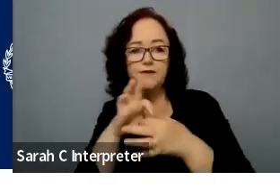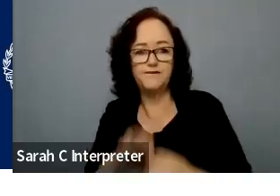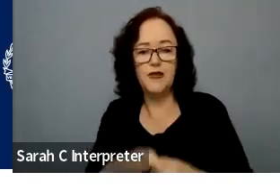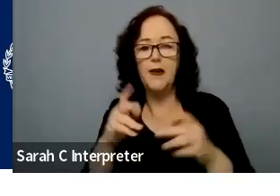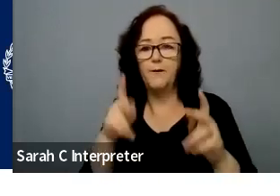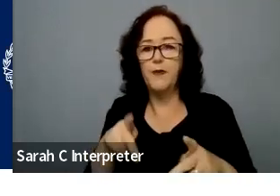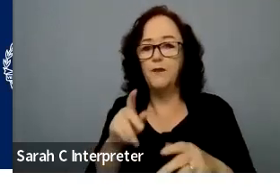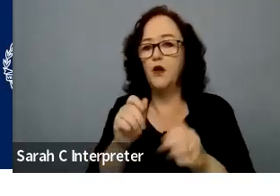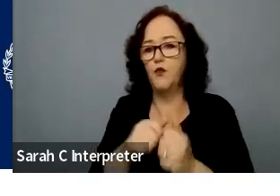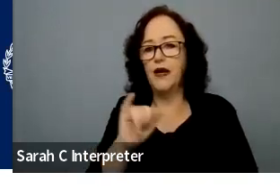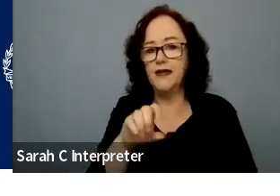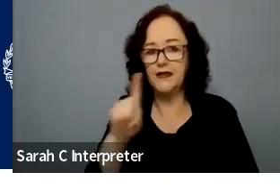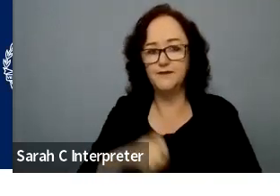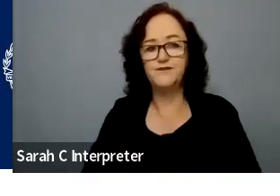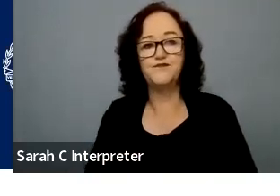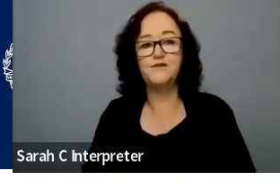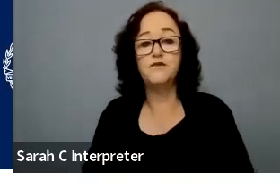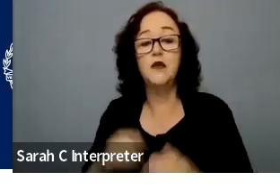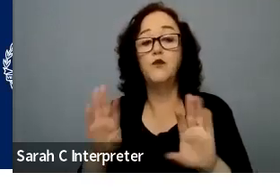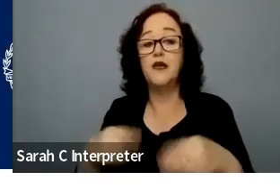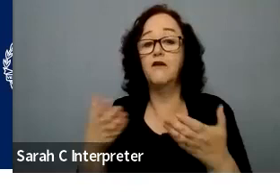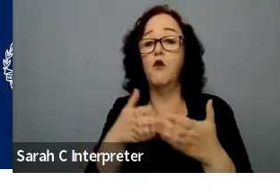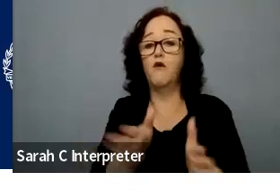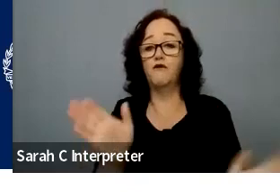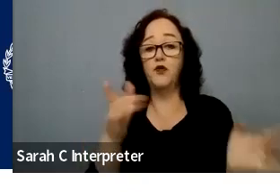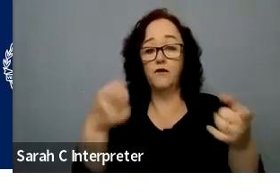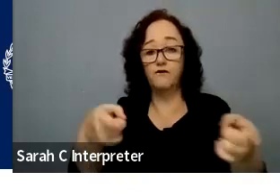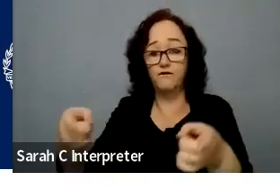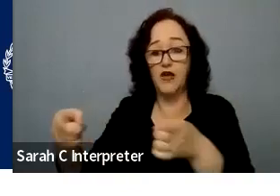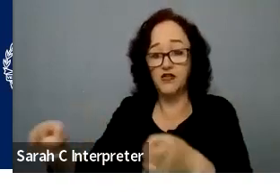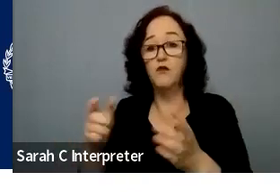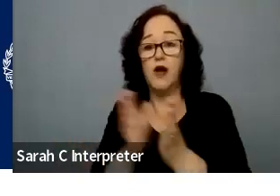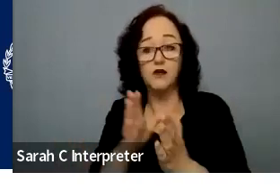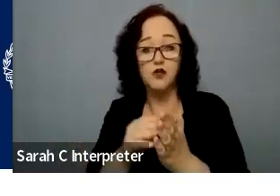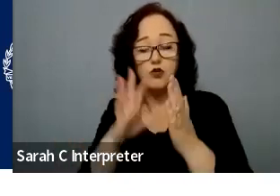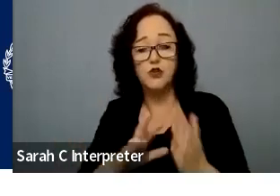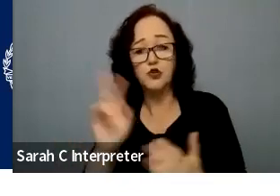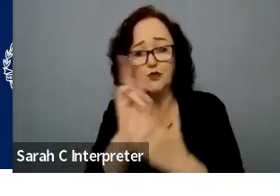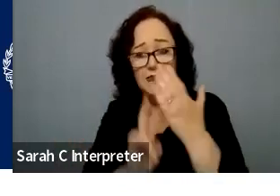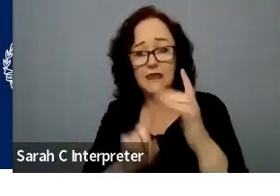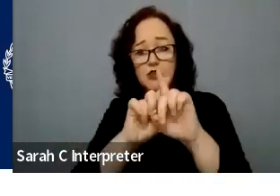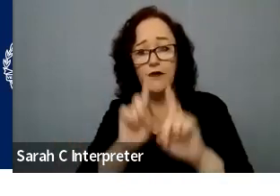happen in the simulation and ask them to read over the scenarios that were in this student guide,